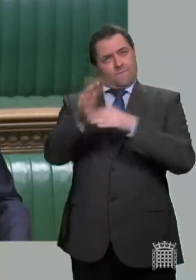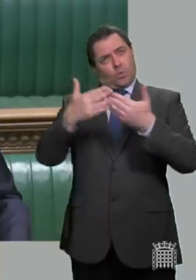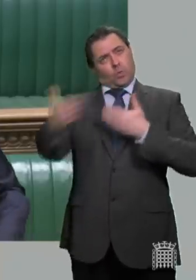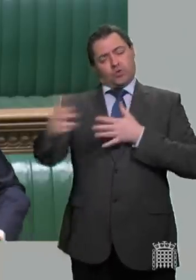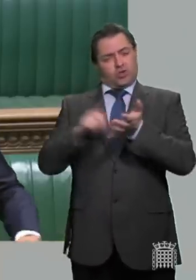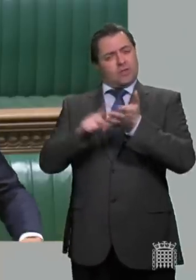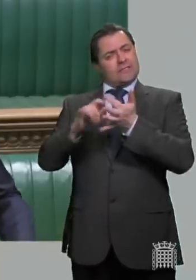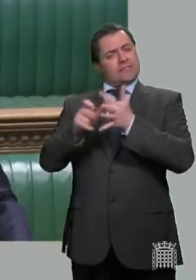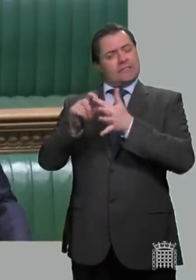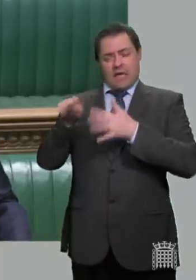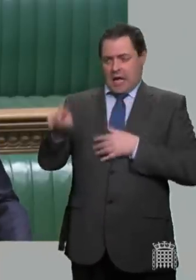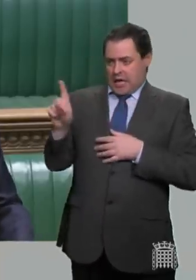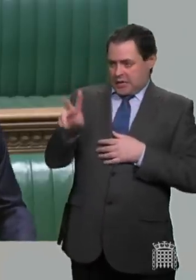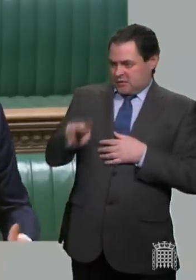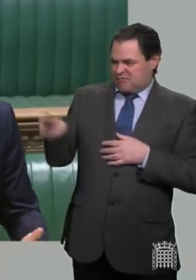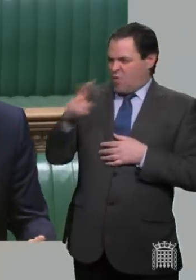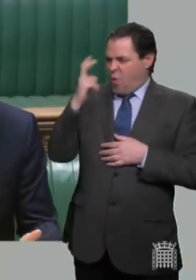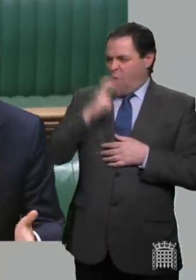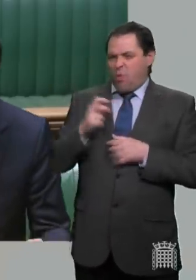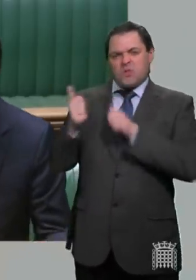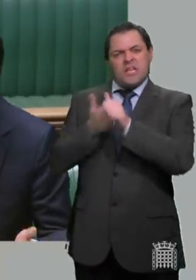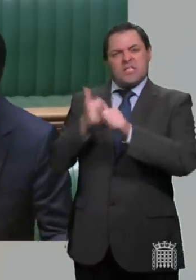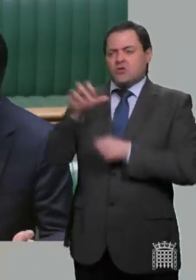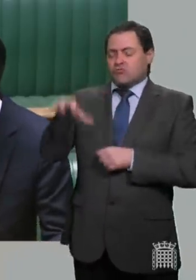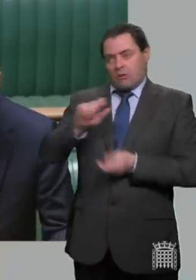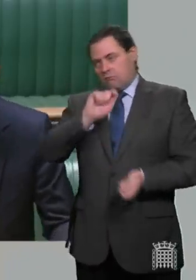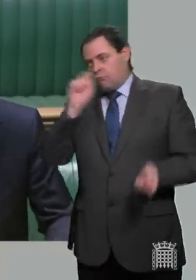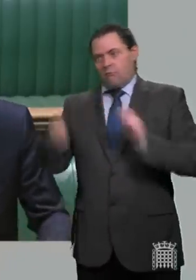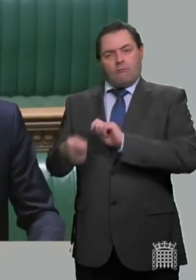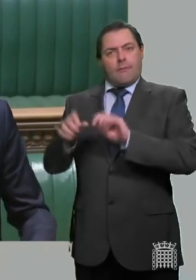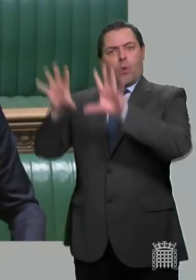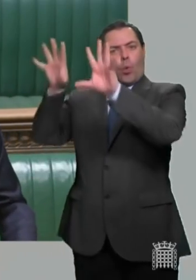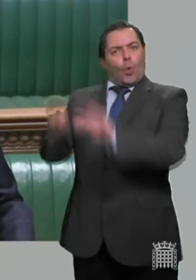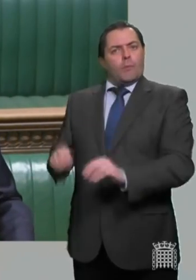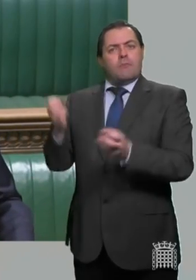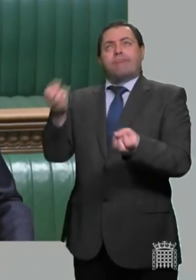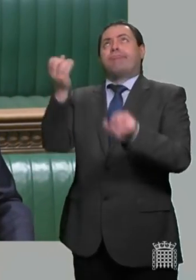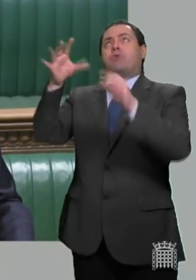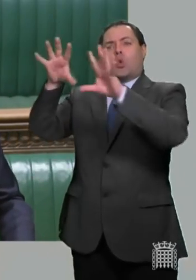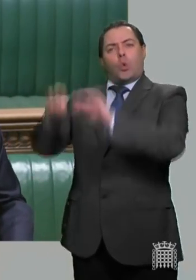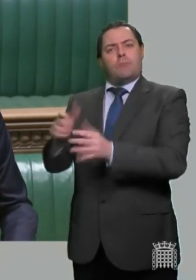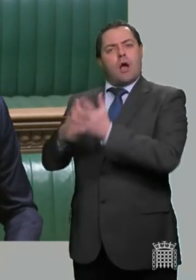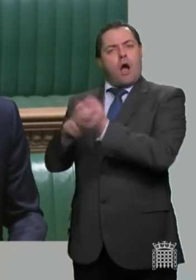I see old industrial sites being used to capture and store carbon, vaccines being manufactured,